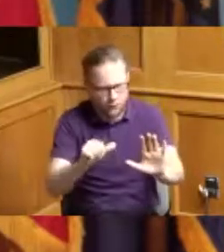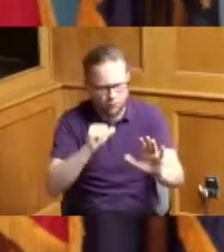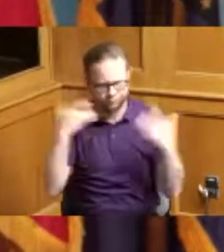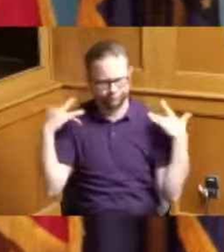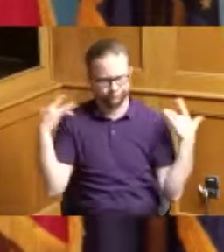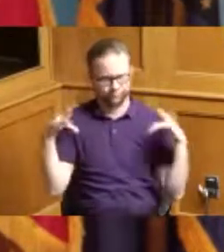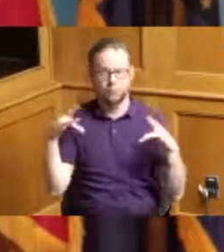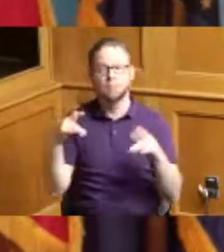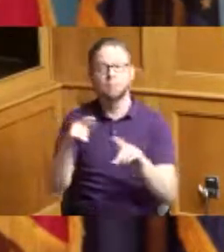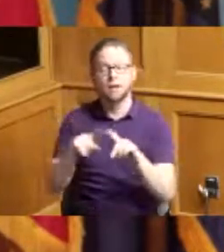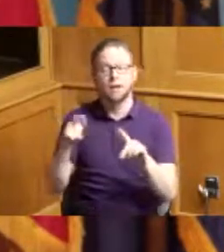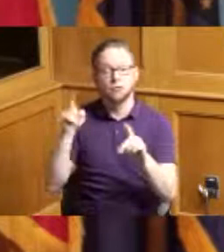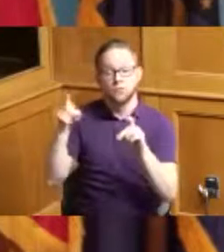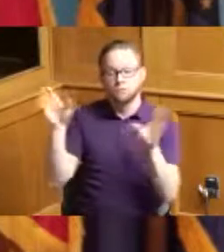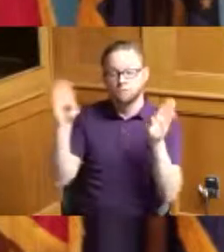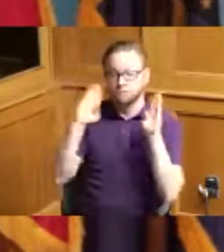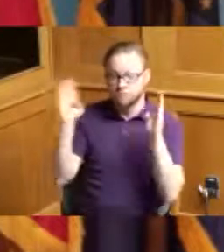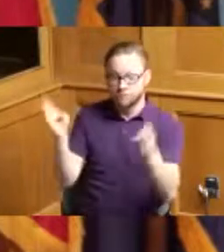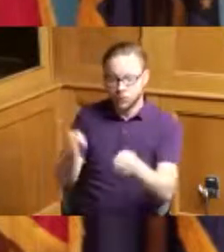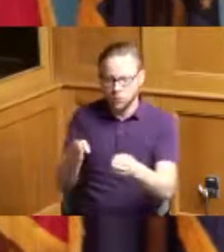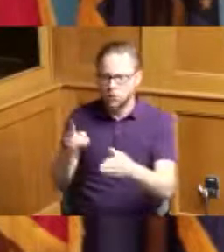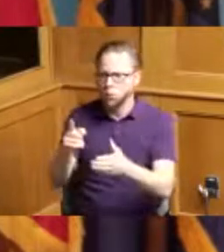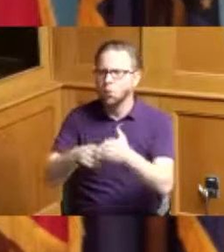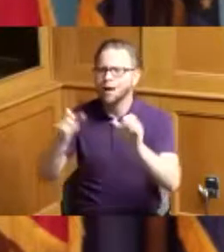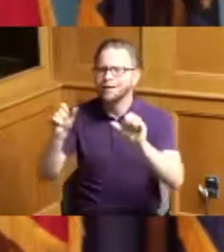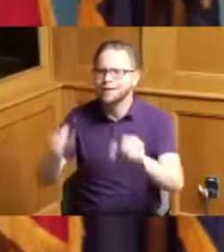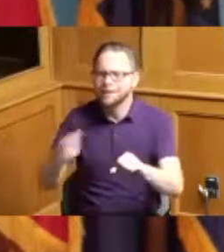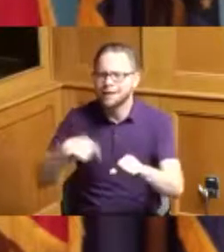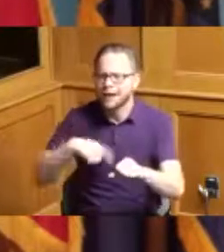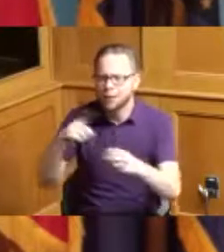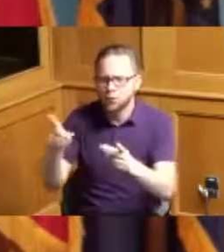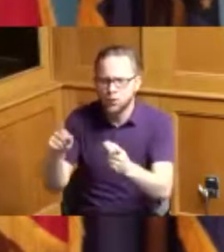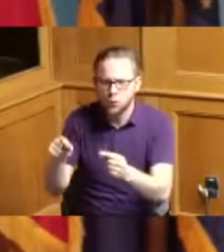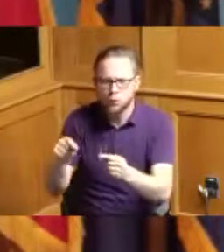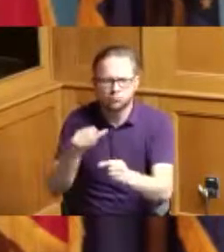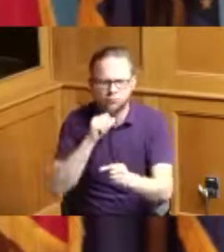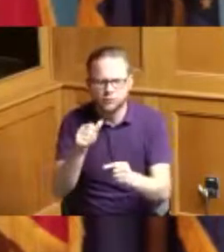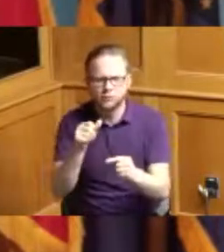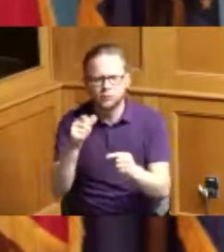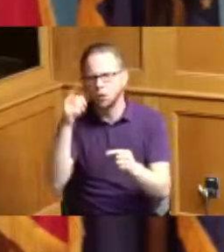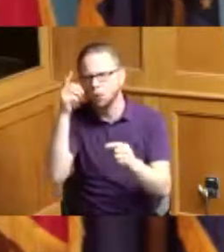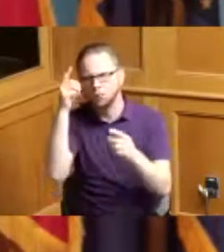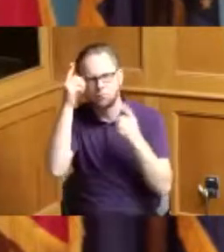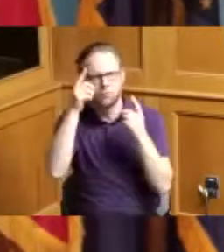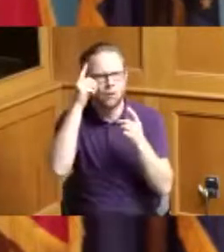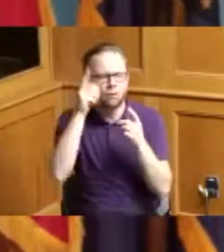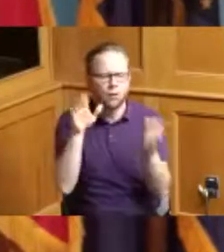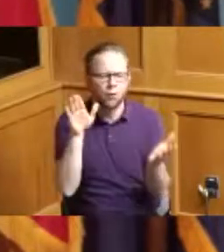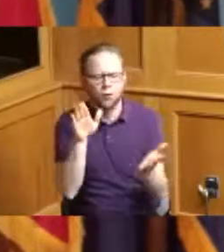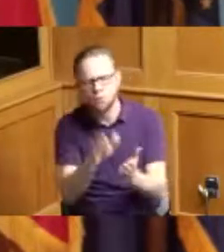more on what let we can do it and just don't think so small that's why it's called the Super Bowl